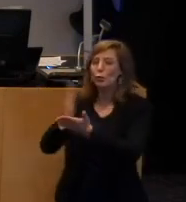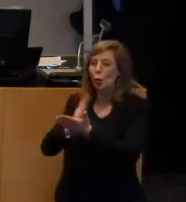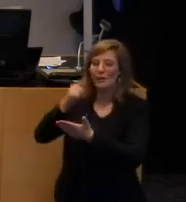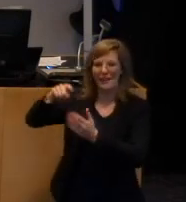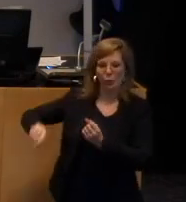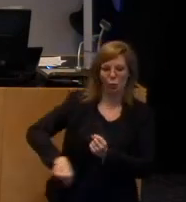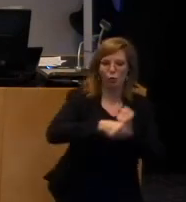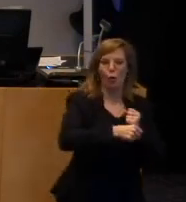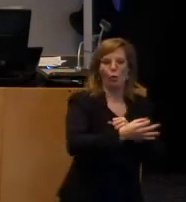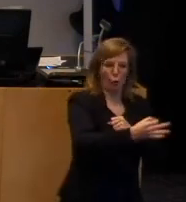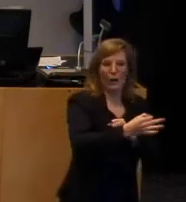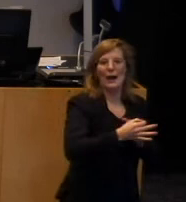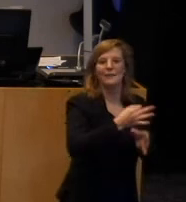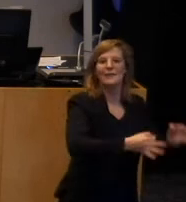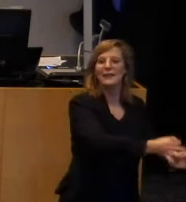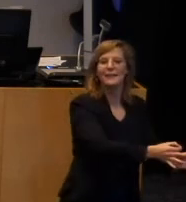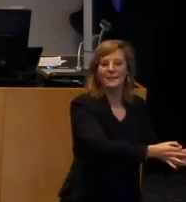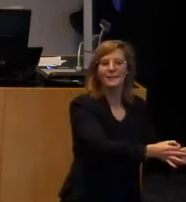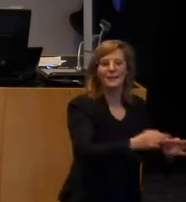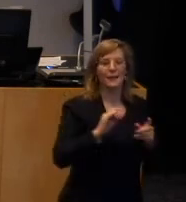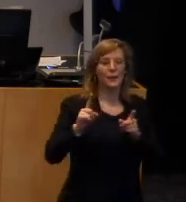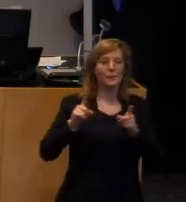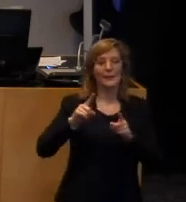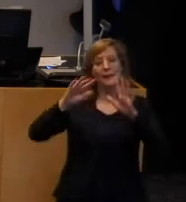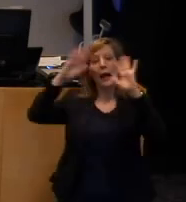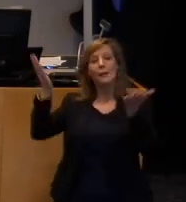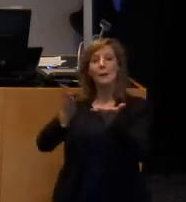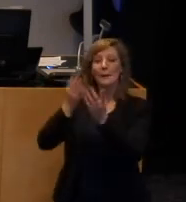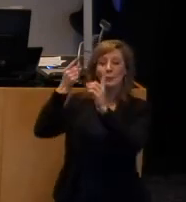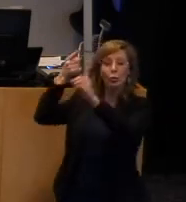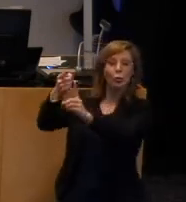So in other words, the goal the interpreter aims to achieve with the interpretation